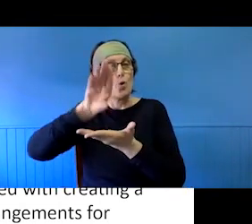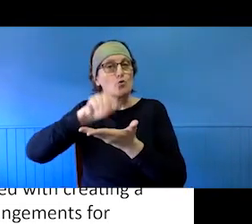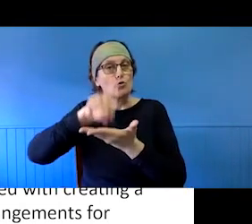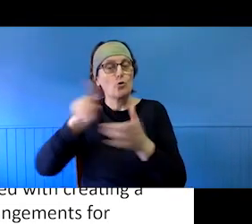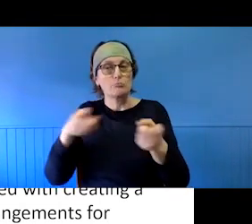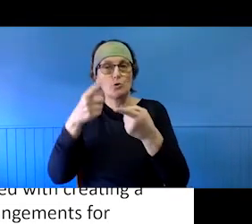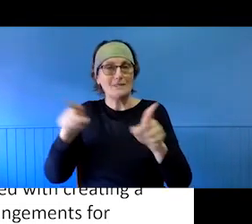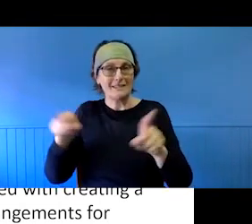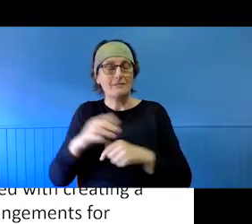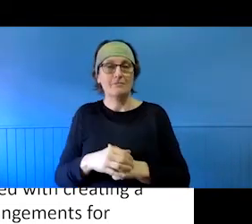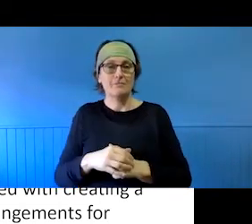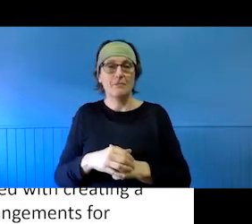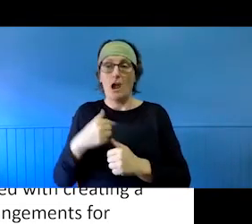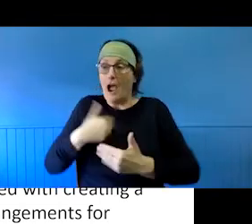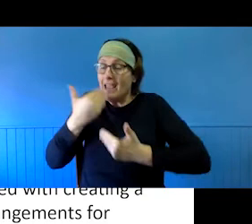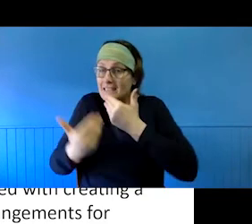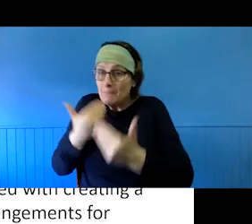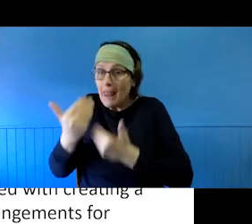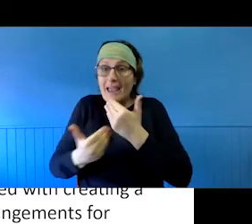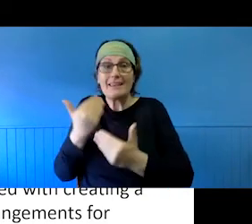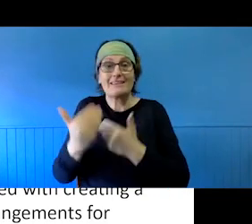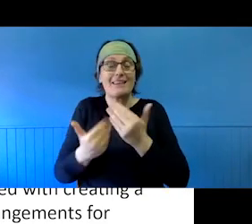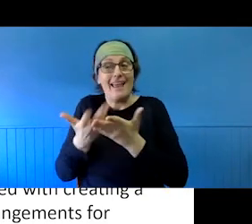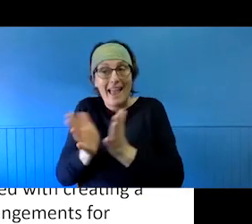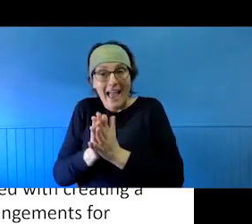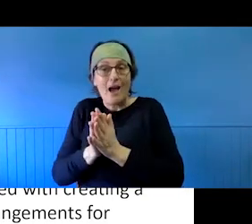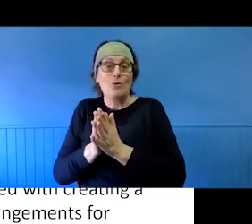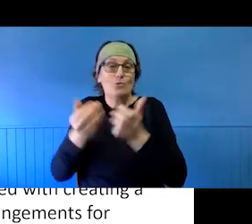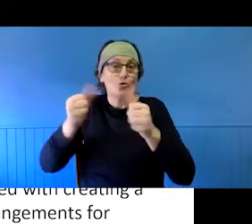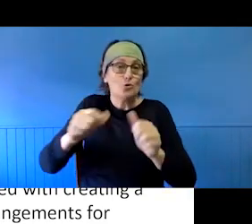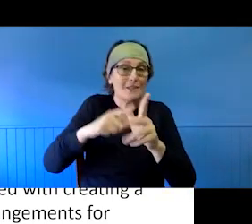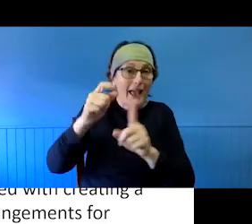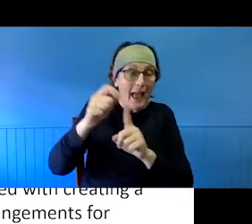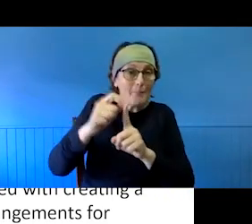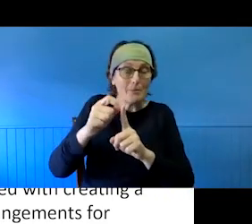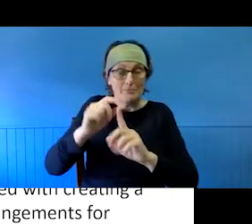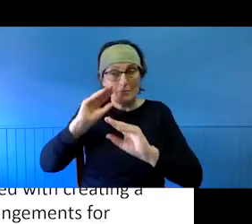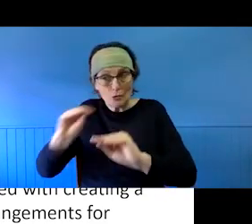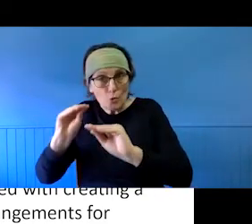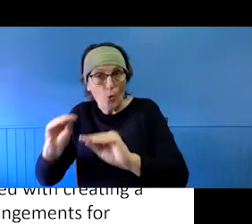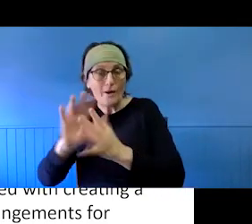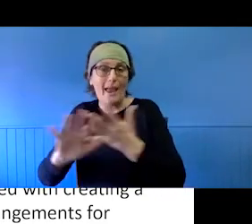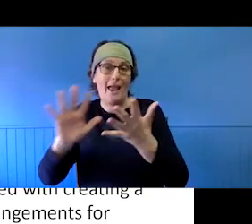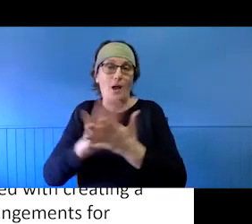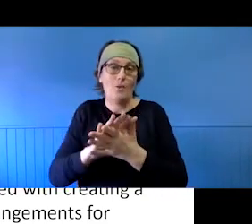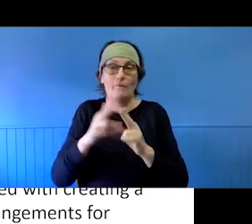I took them through and scaffolded it through my actual teaching across the semester the use